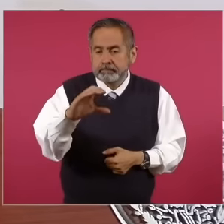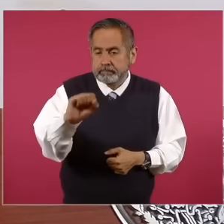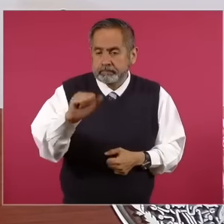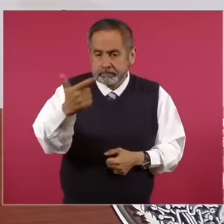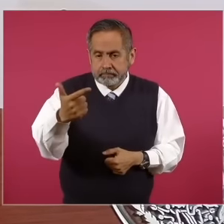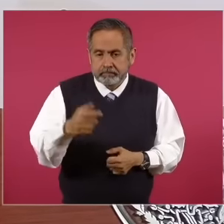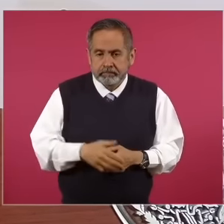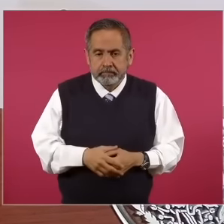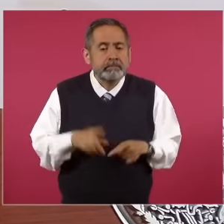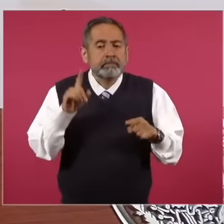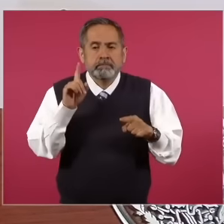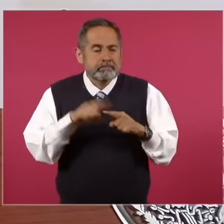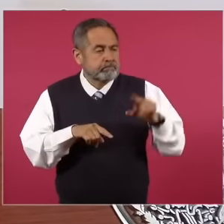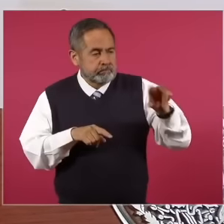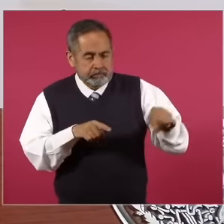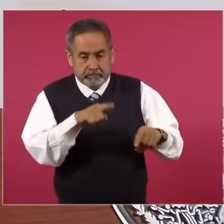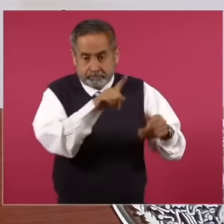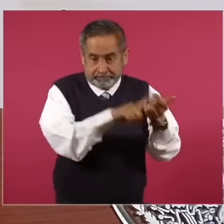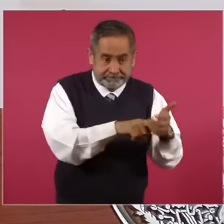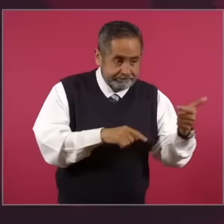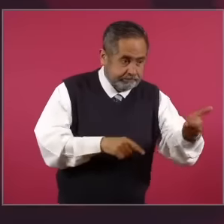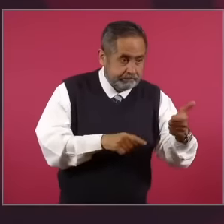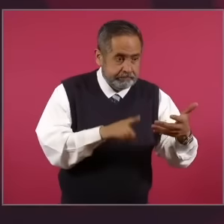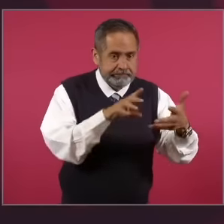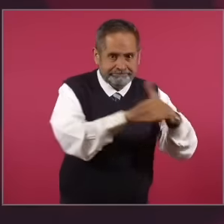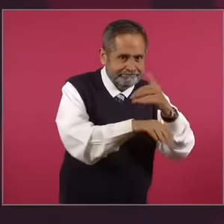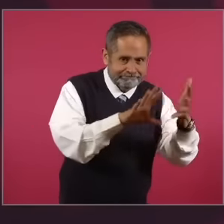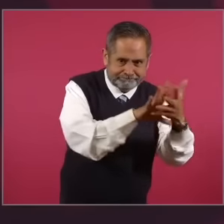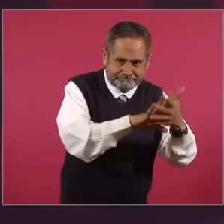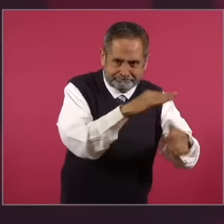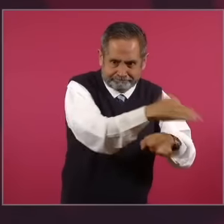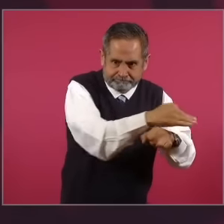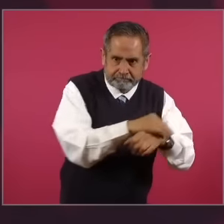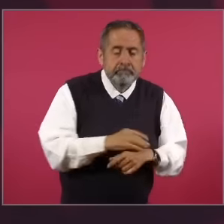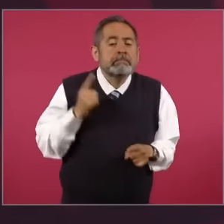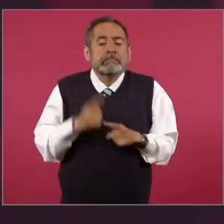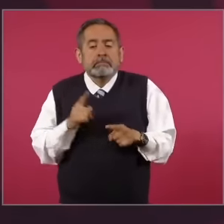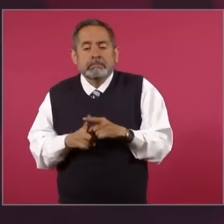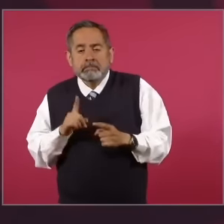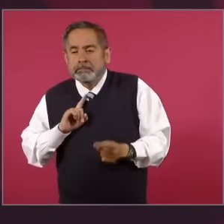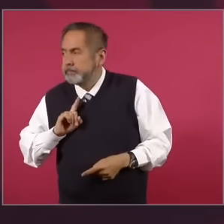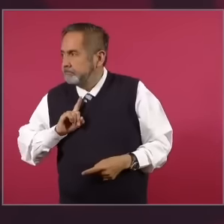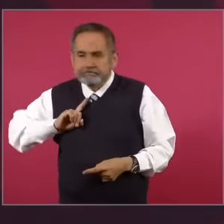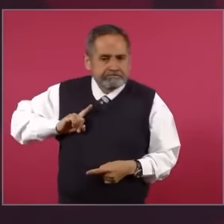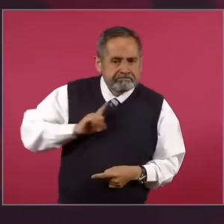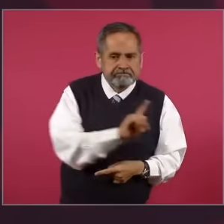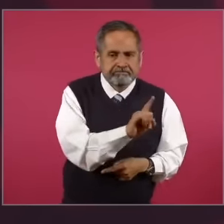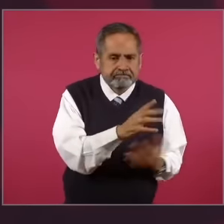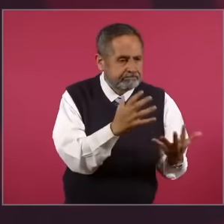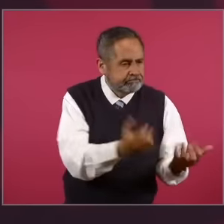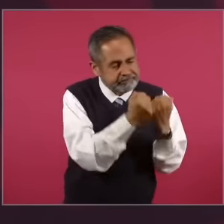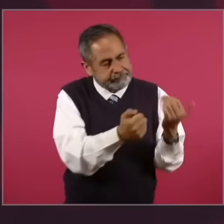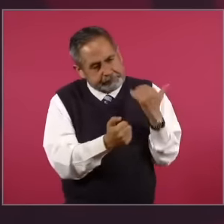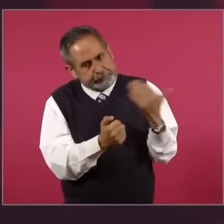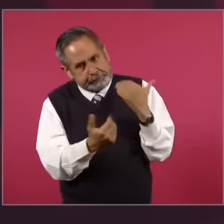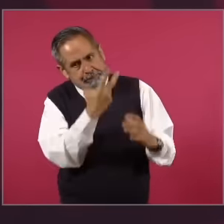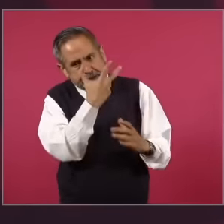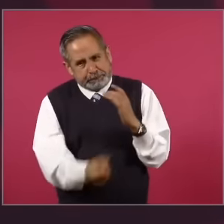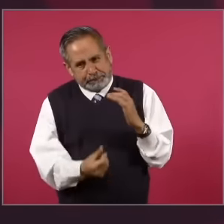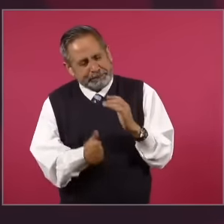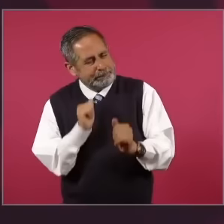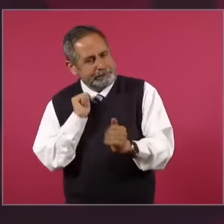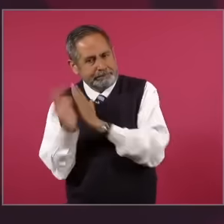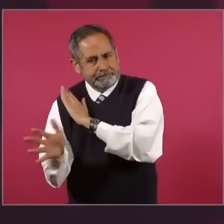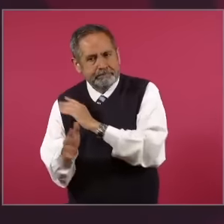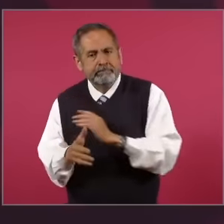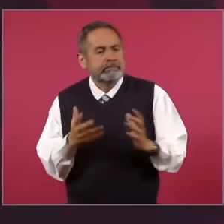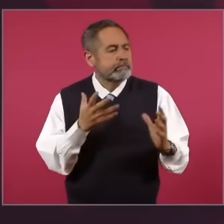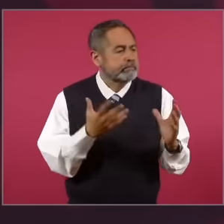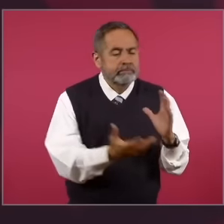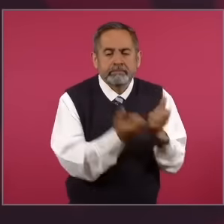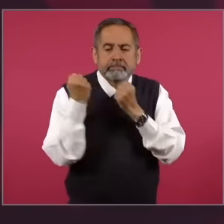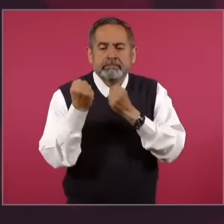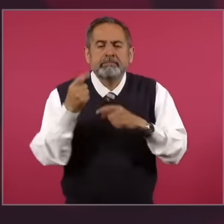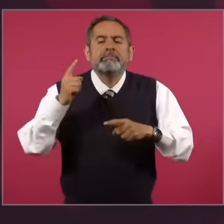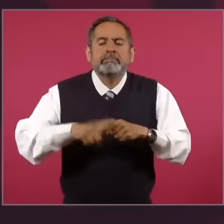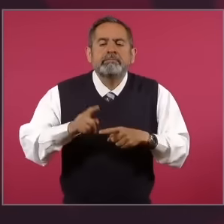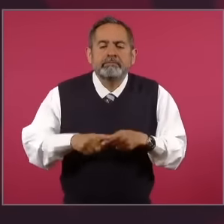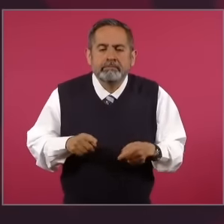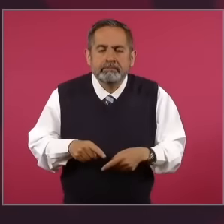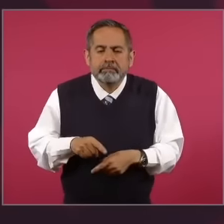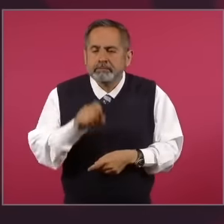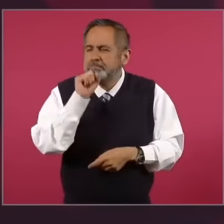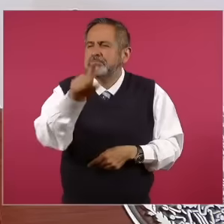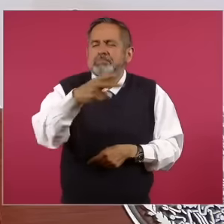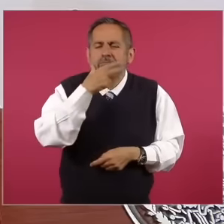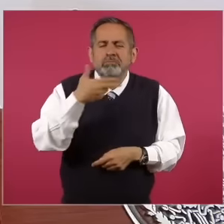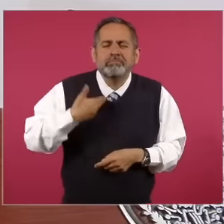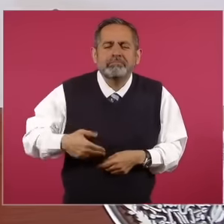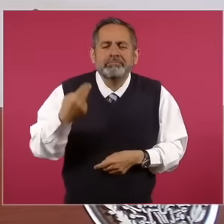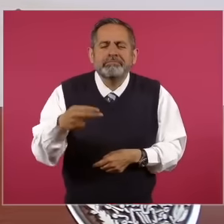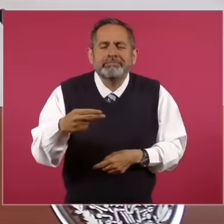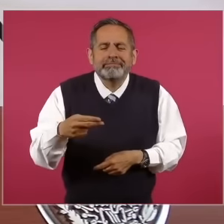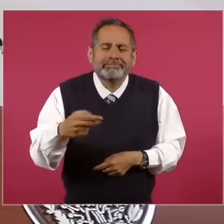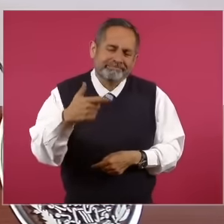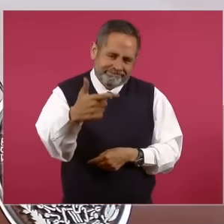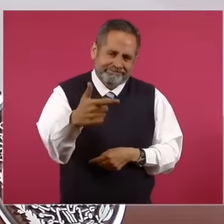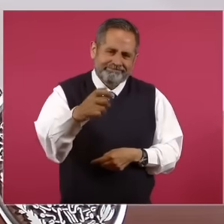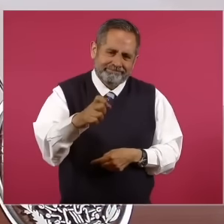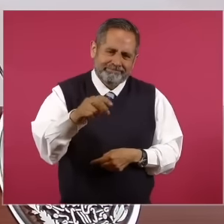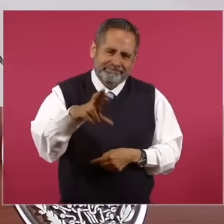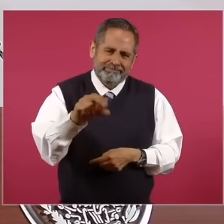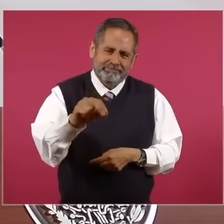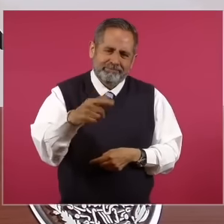rescue the second shooter is none other than this Mr. Genaro García Luna,